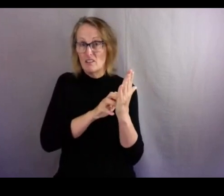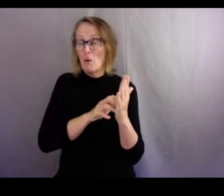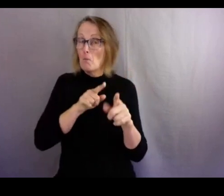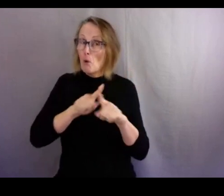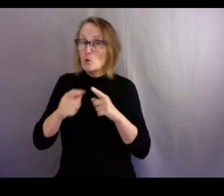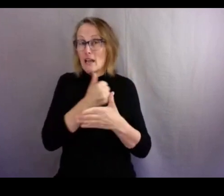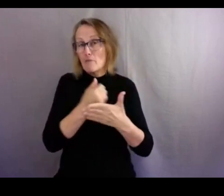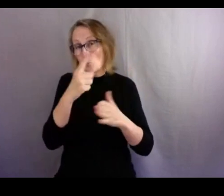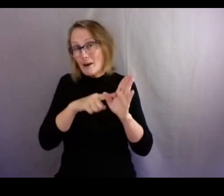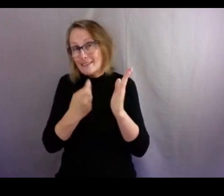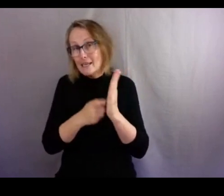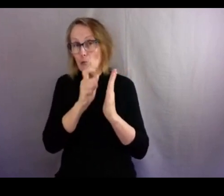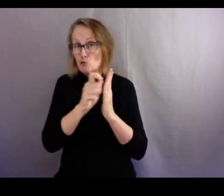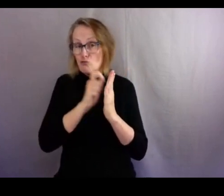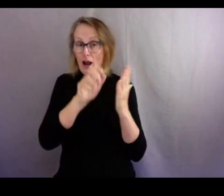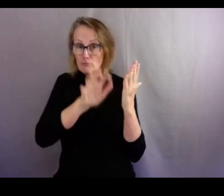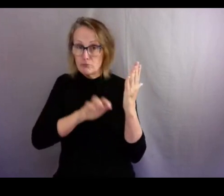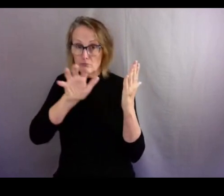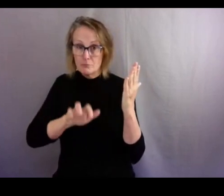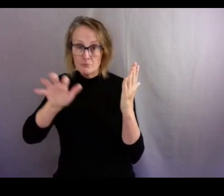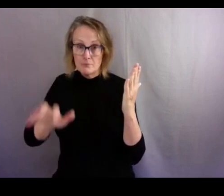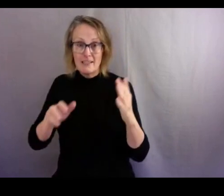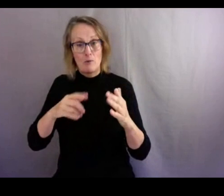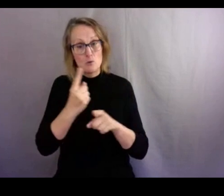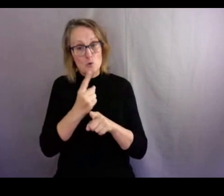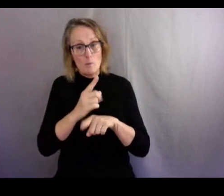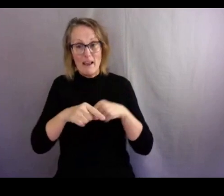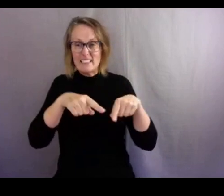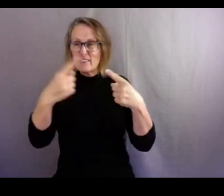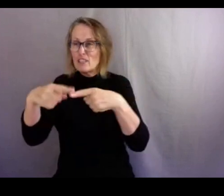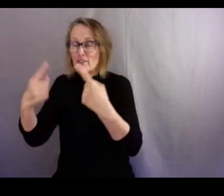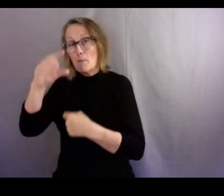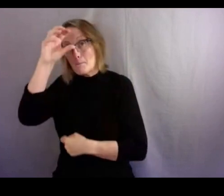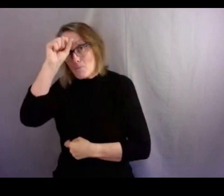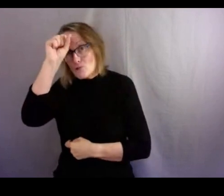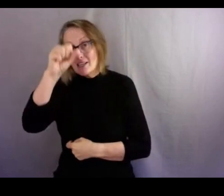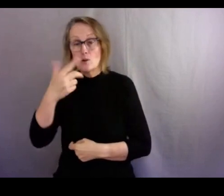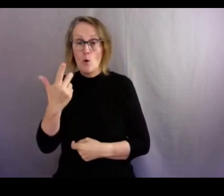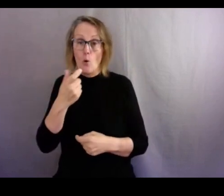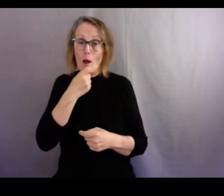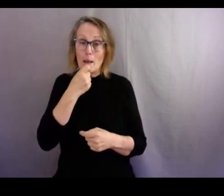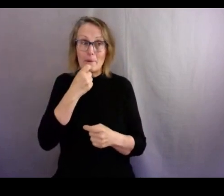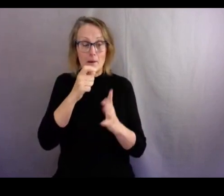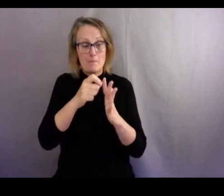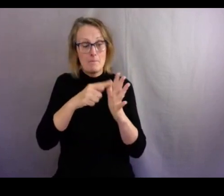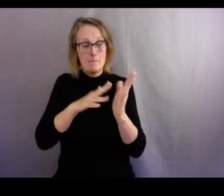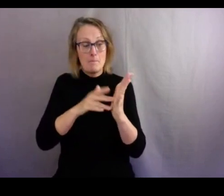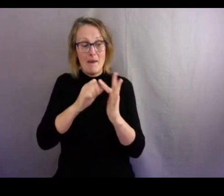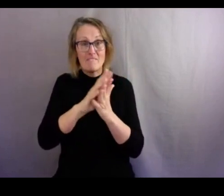philosophical pamphlet, art criticism, satirical articles, and he tried several times to have them published,